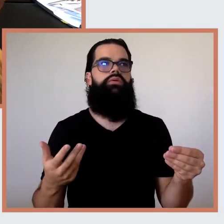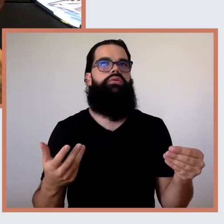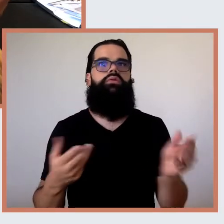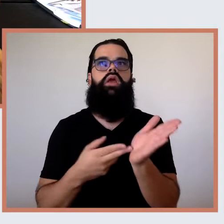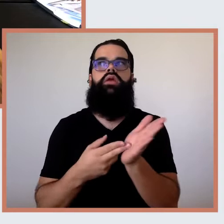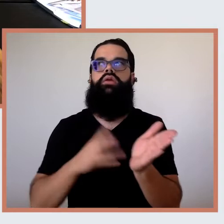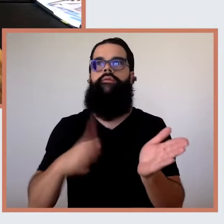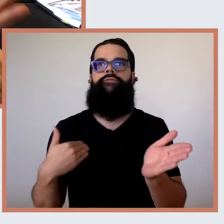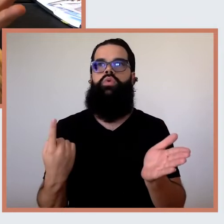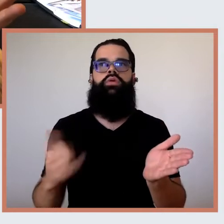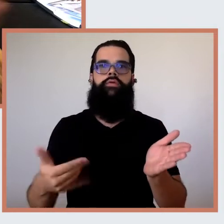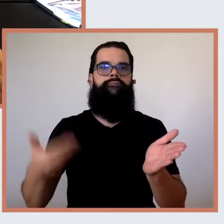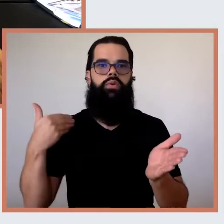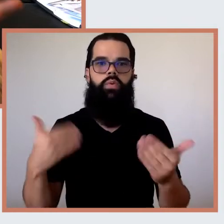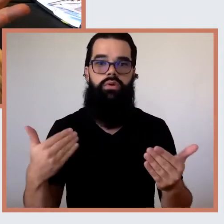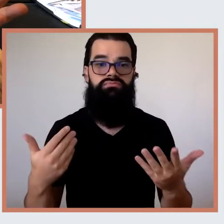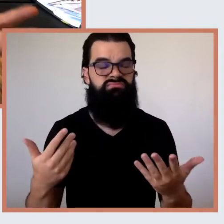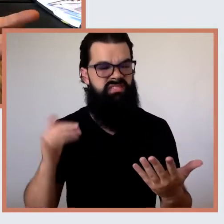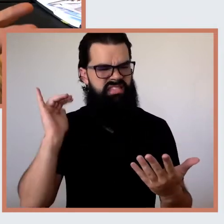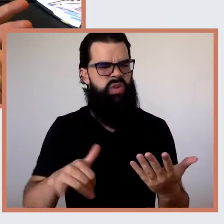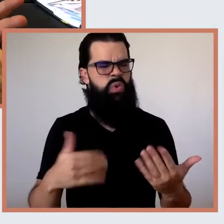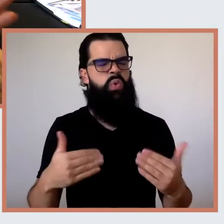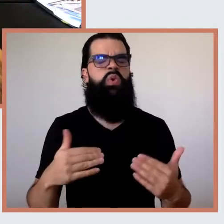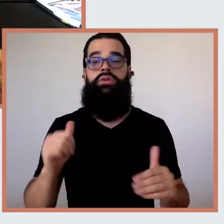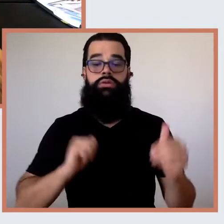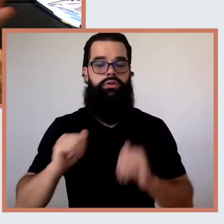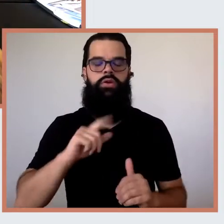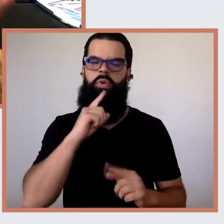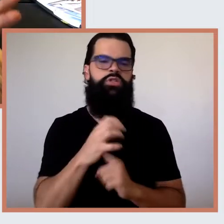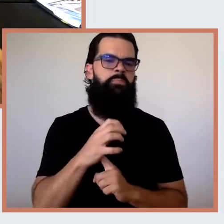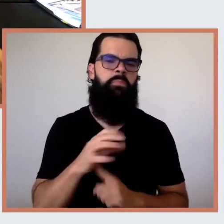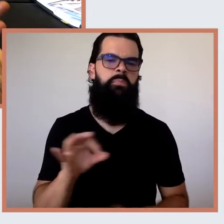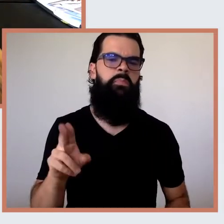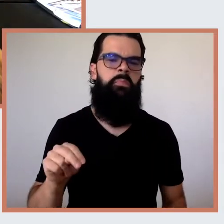you can actually make a living doing this, I mean, acting is fun, but work for hire is very different than